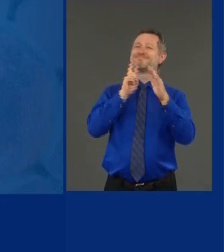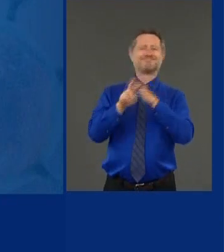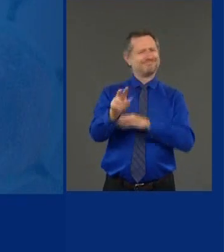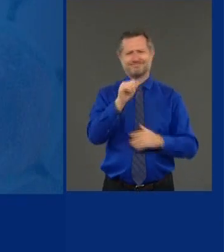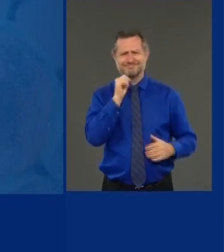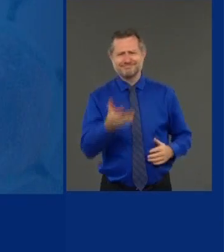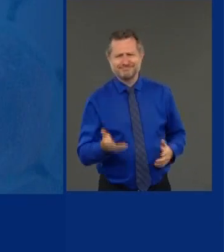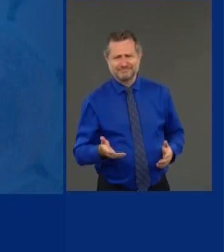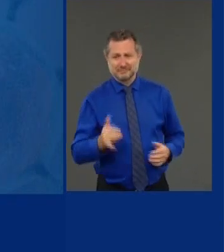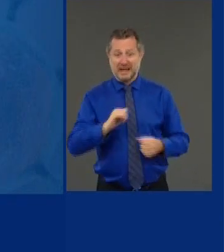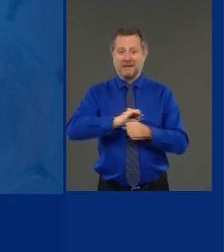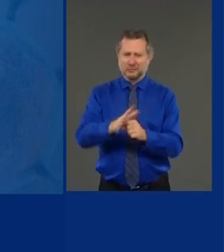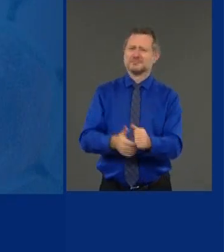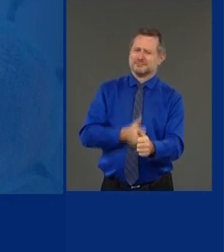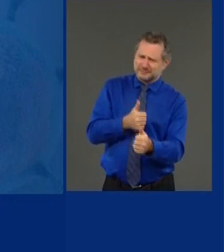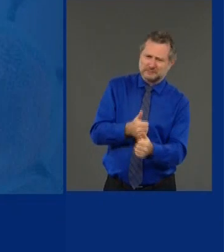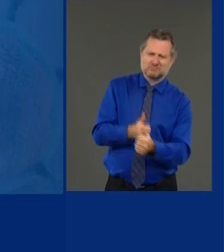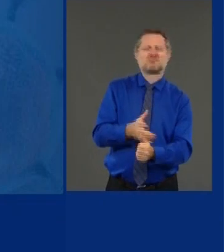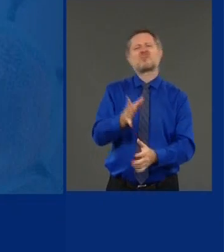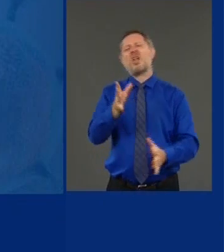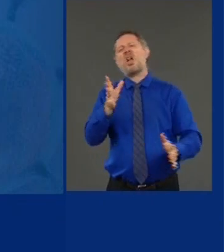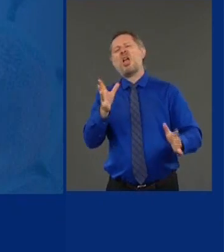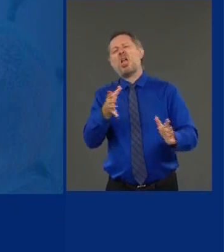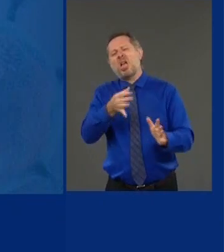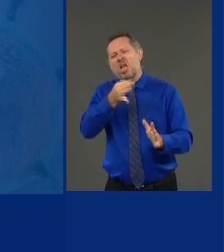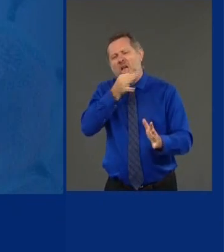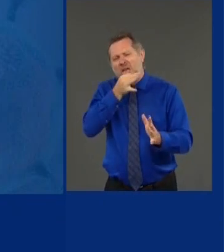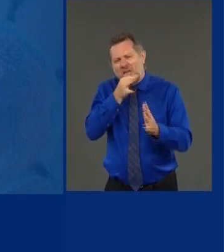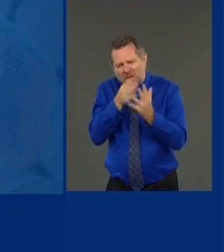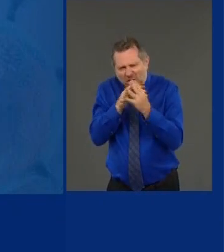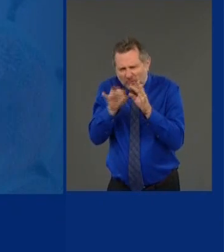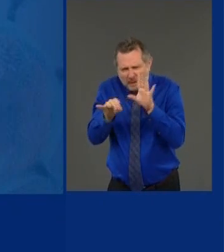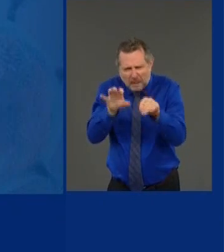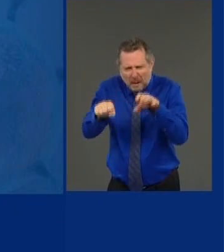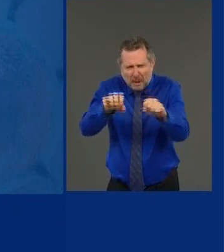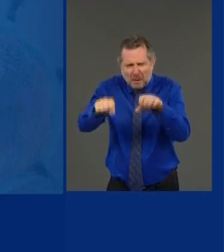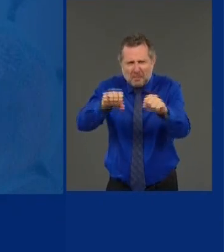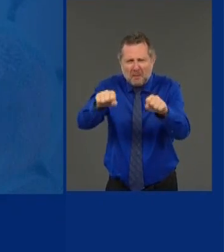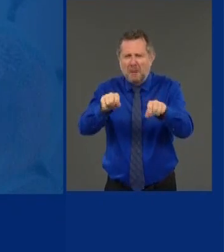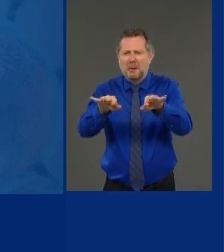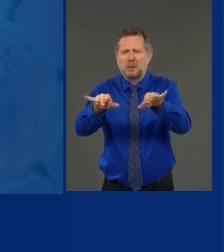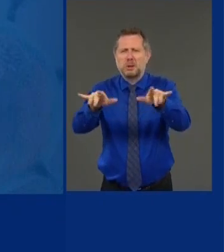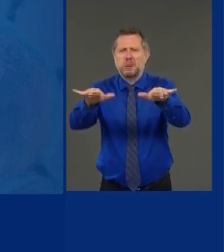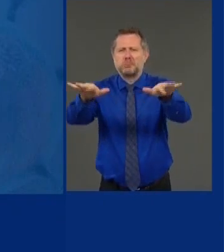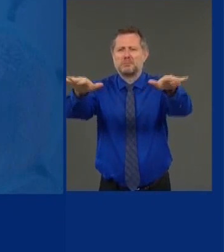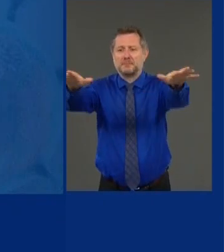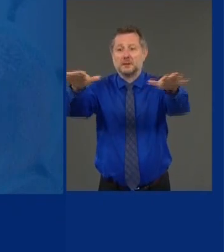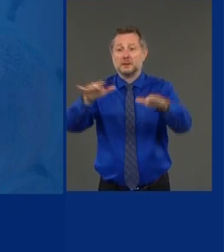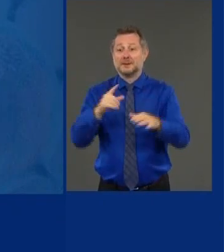IT'S NOT A NEW PHASE. IT WAS ENTIRELY PREDICTABLE! IT WAS THE PROGRESSION OF A VIRUS.